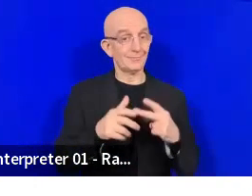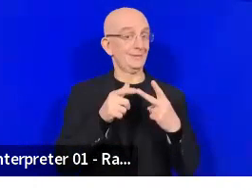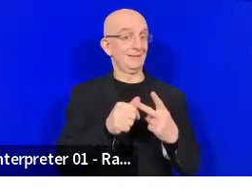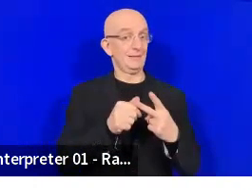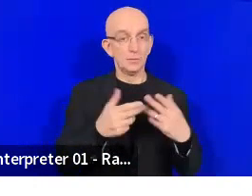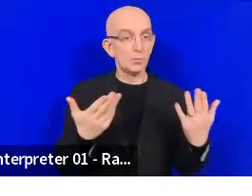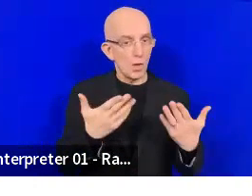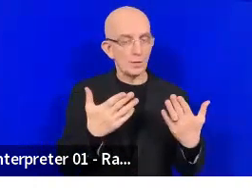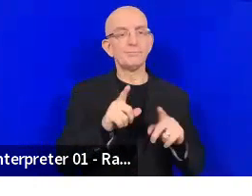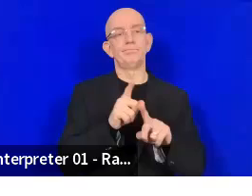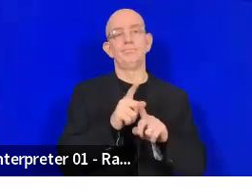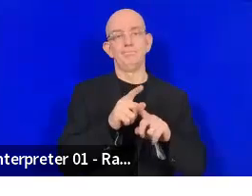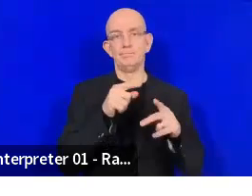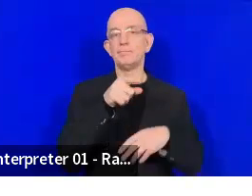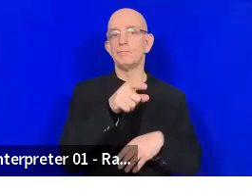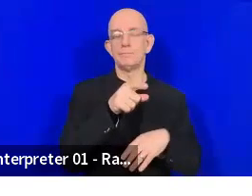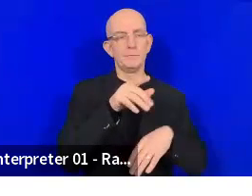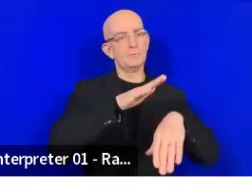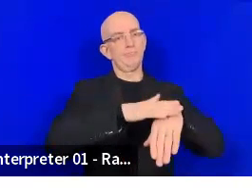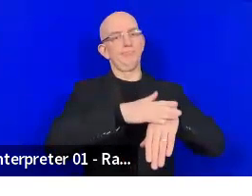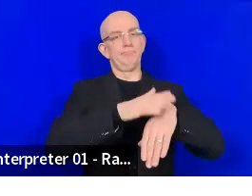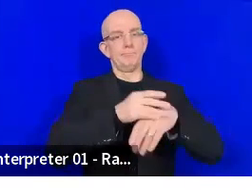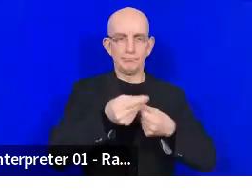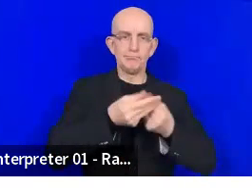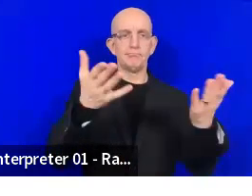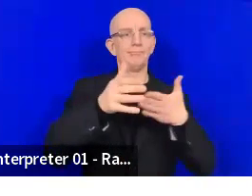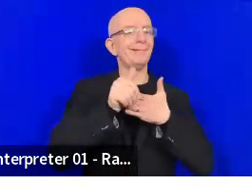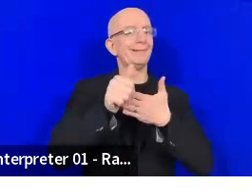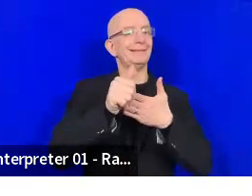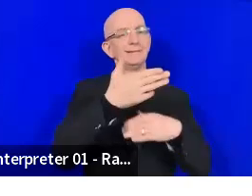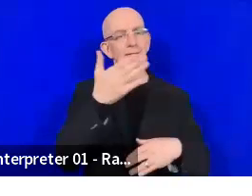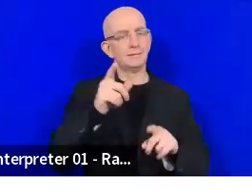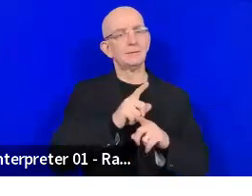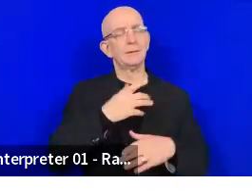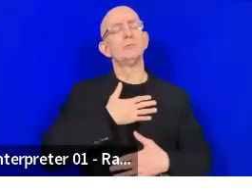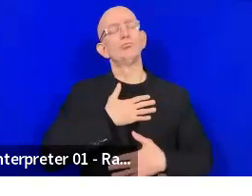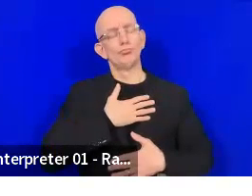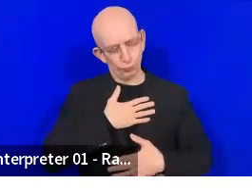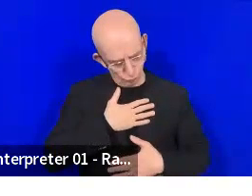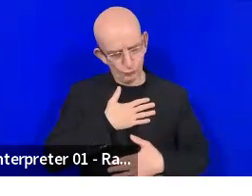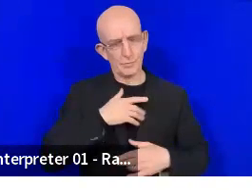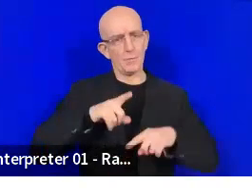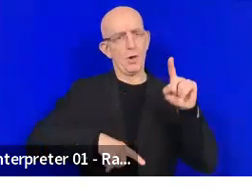participation in the upcoming UN high level meeting and to take action.